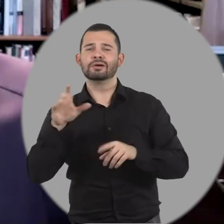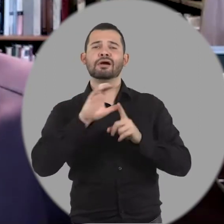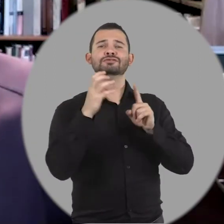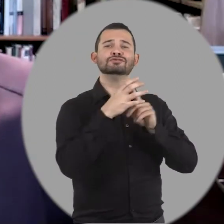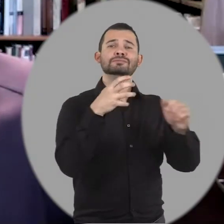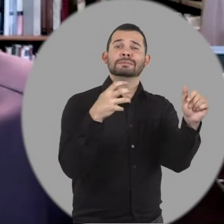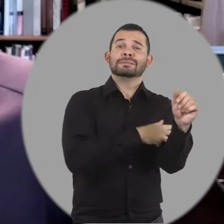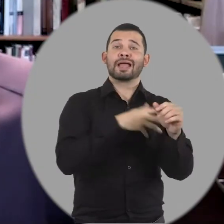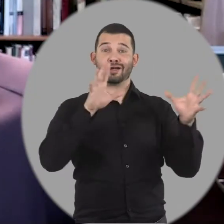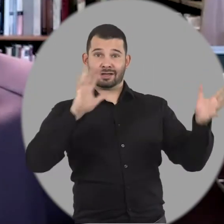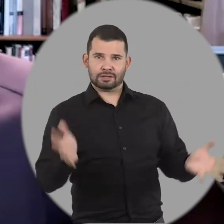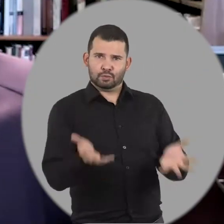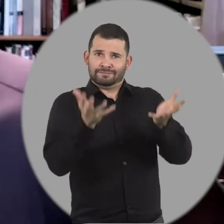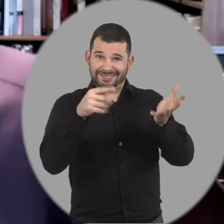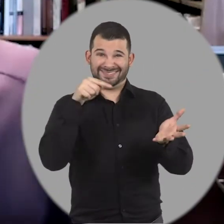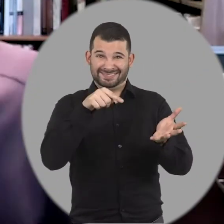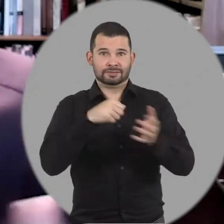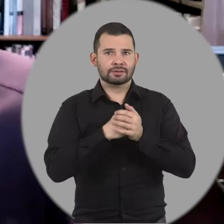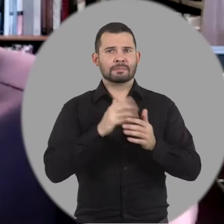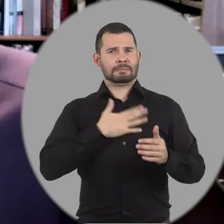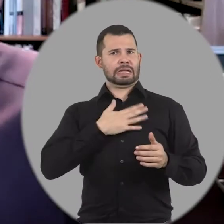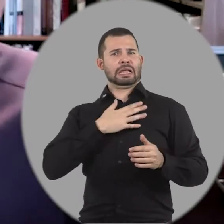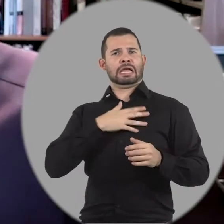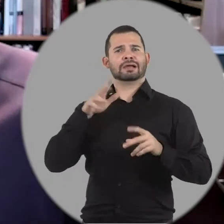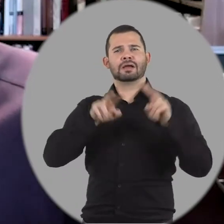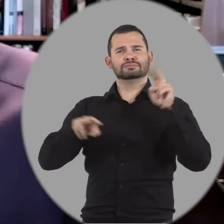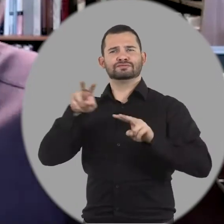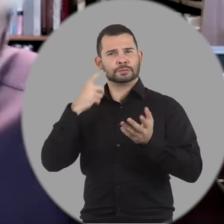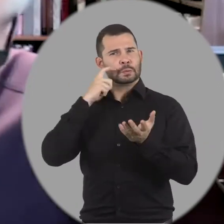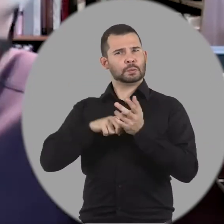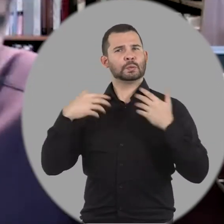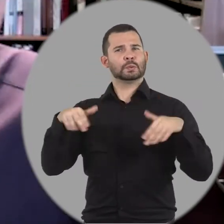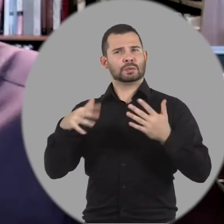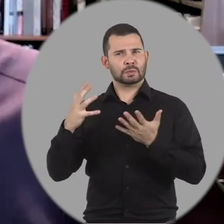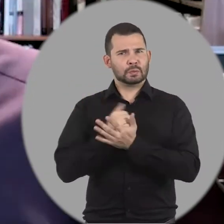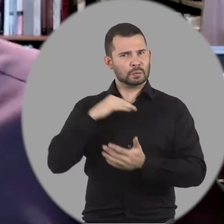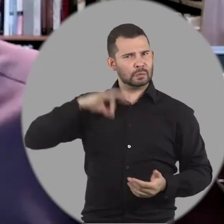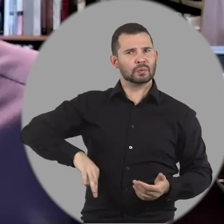in and will help get us through it. One is the power of authenticity. That's a cultural power.